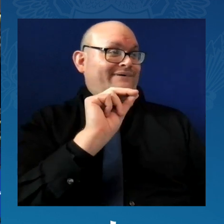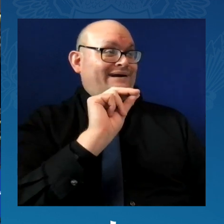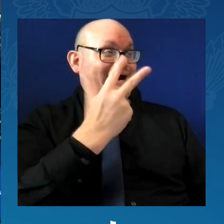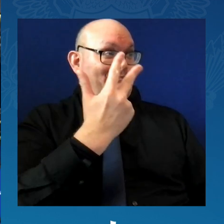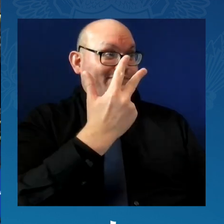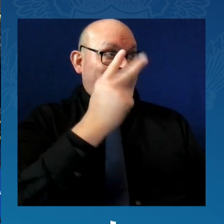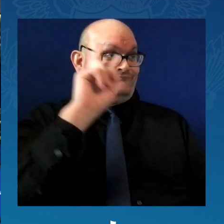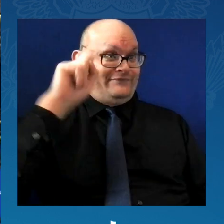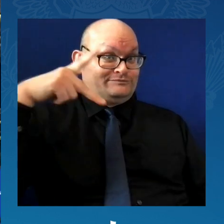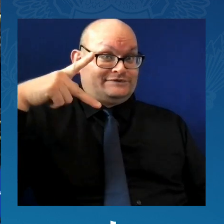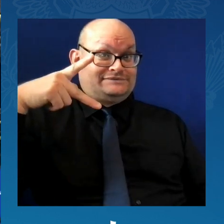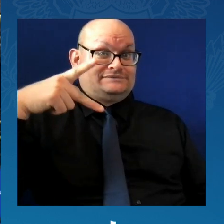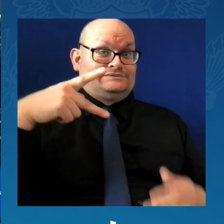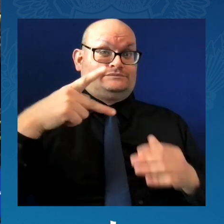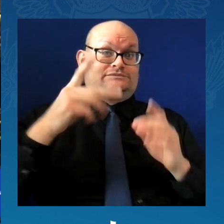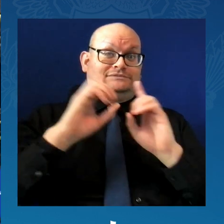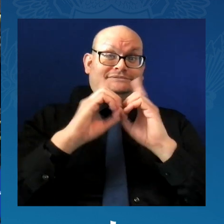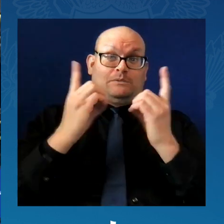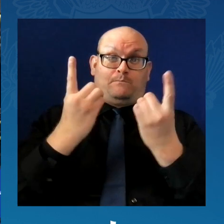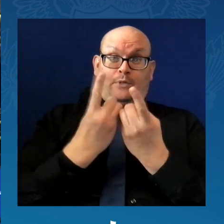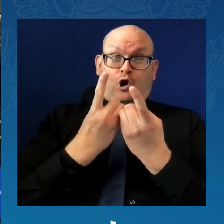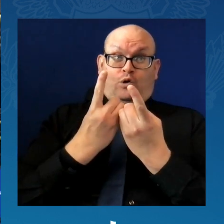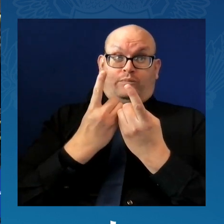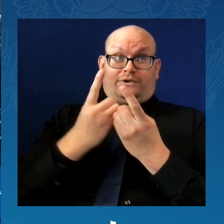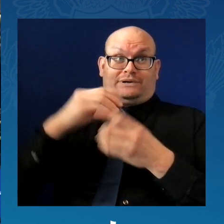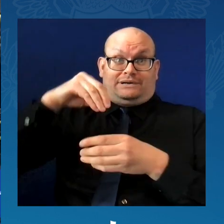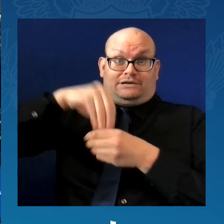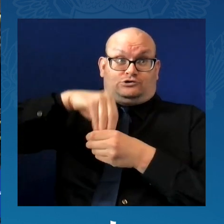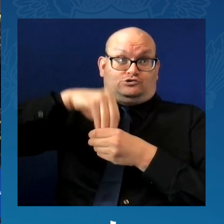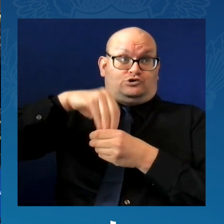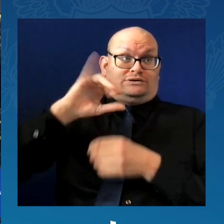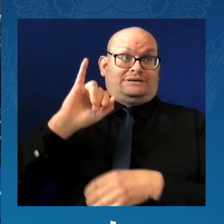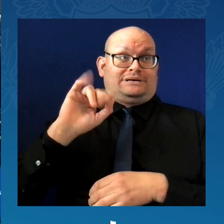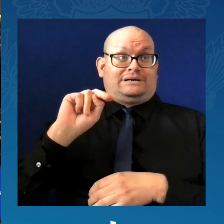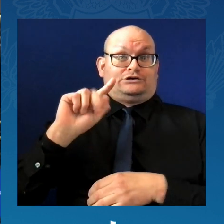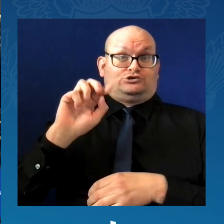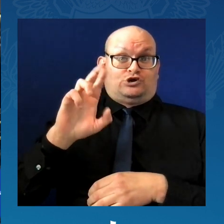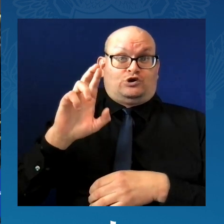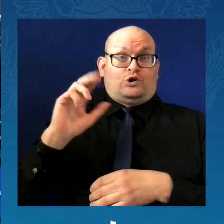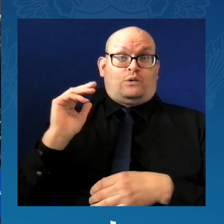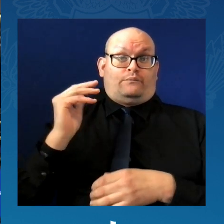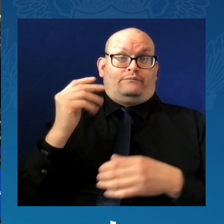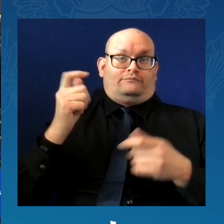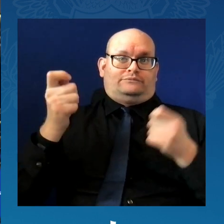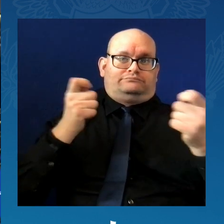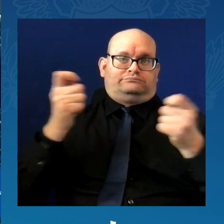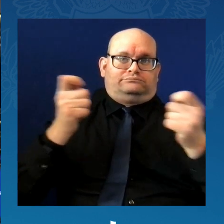USGS took over the controls of the Landsat nine satellite from NASA last month.